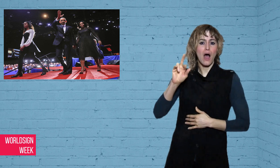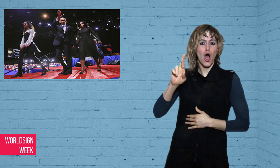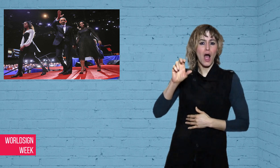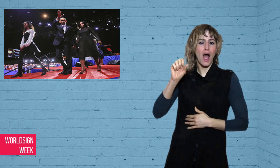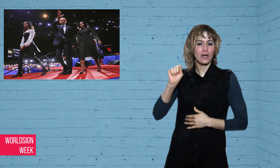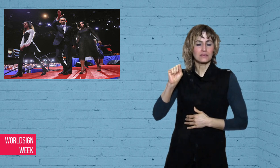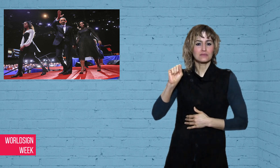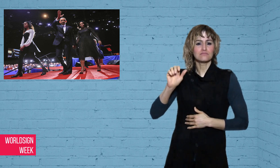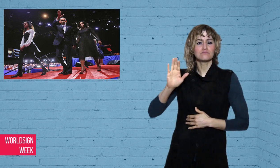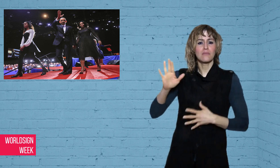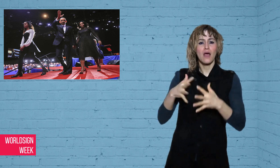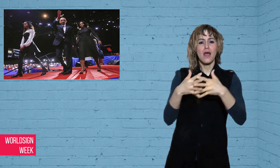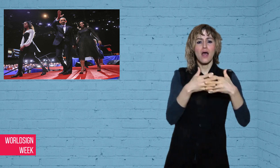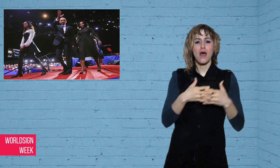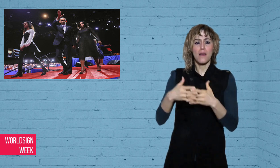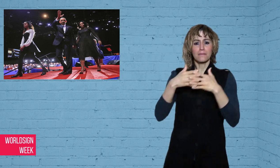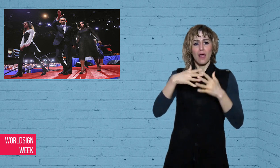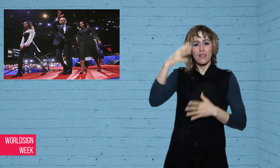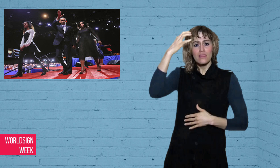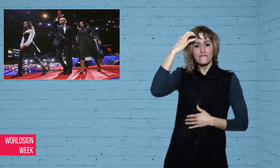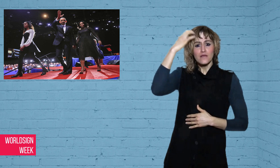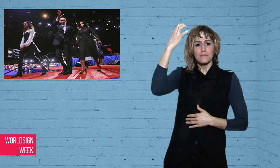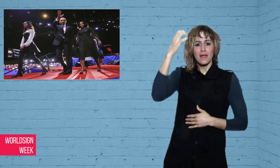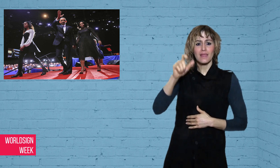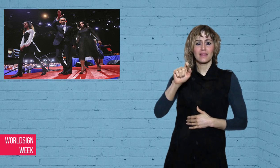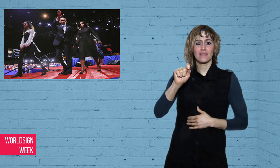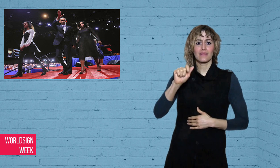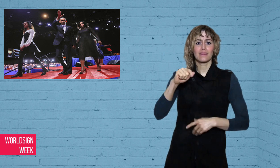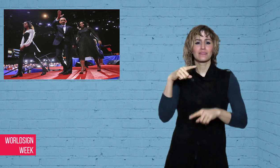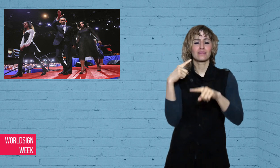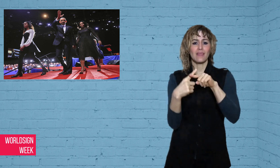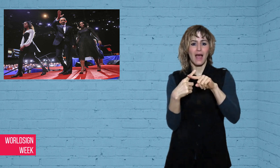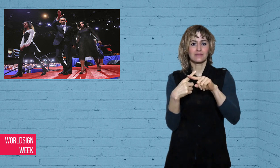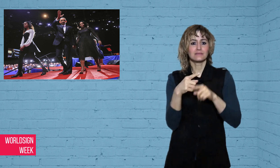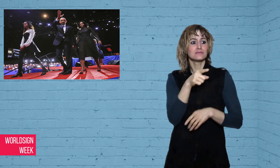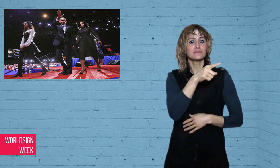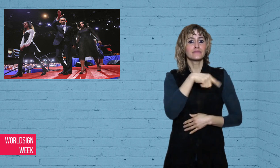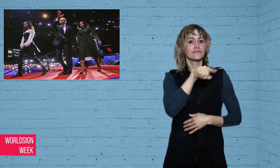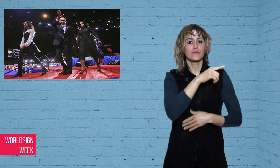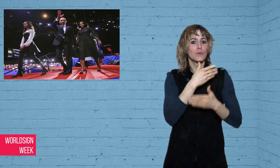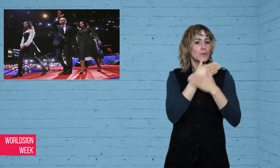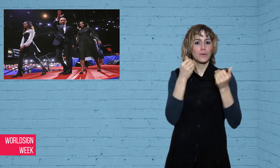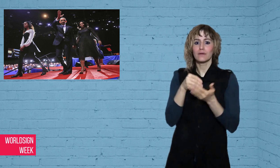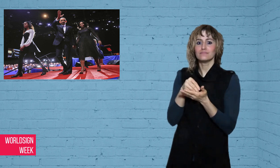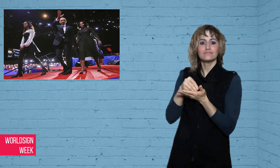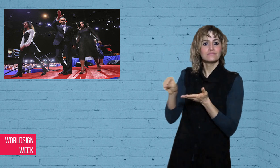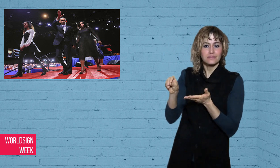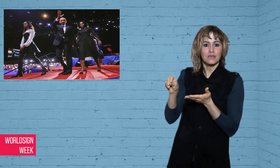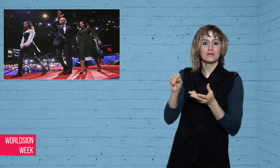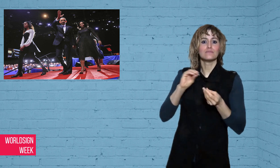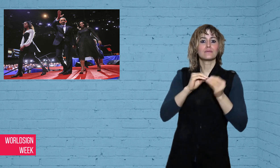American government taxation agency.